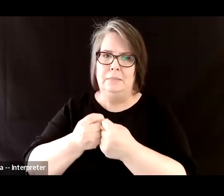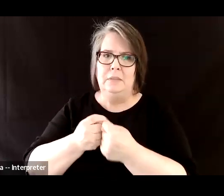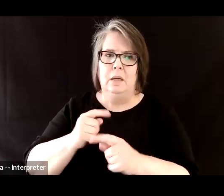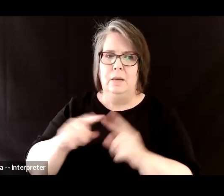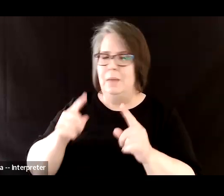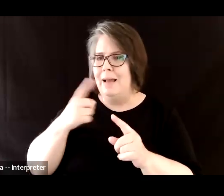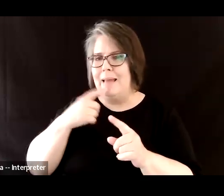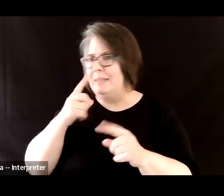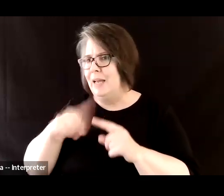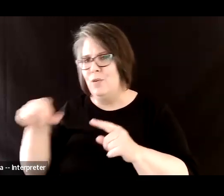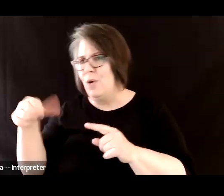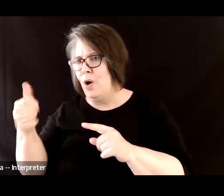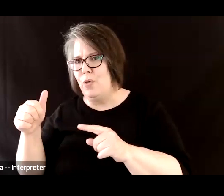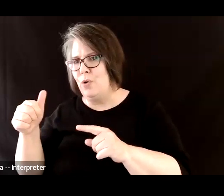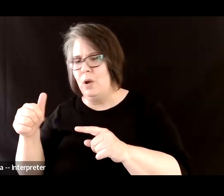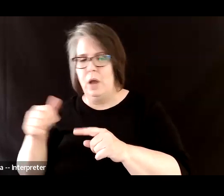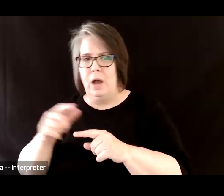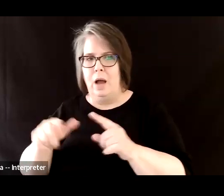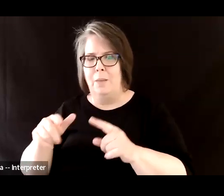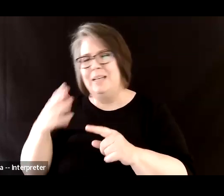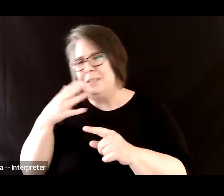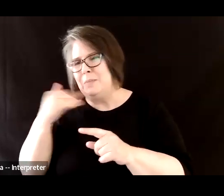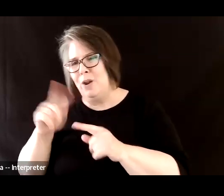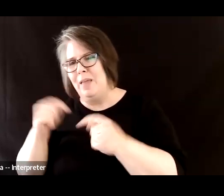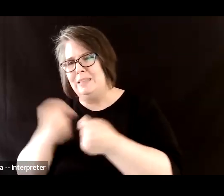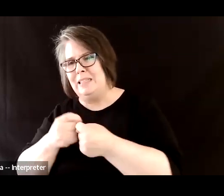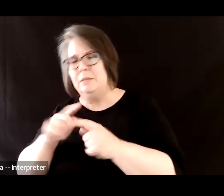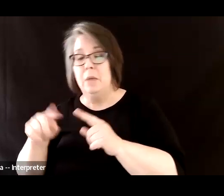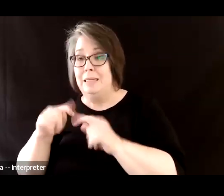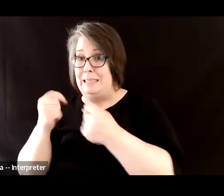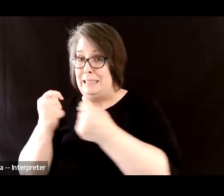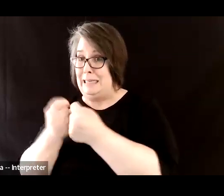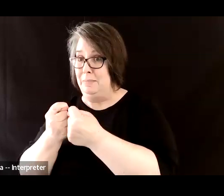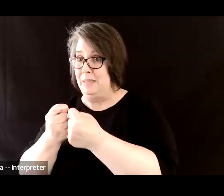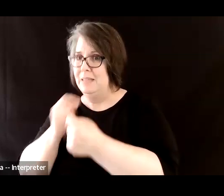other platforms. It is better than teams. The themes is not horrible. Yeah.